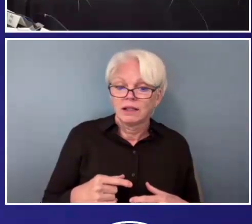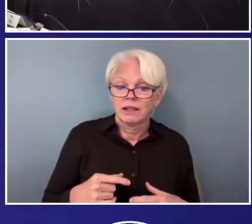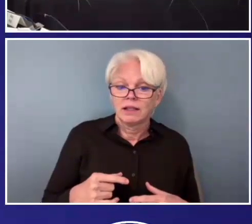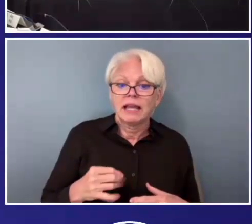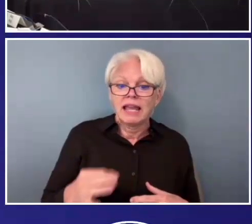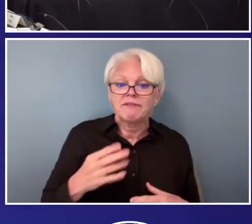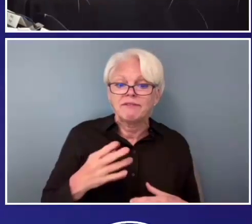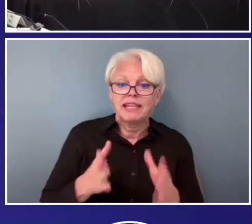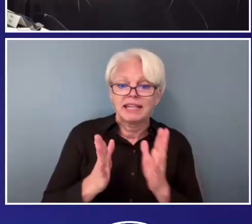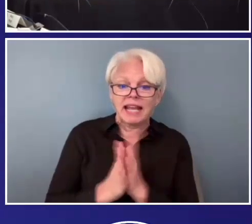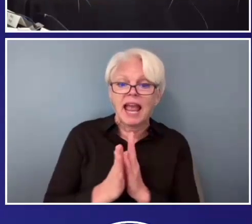we don't have to juggle.